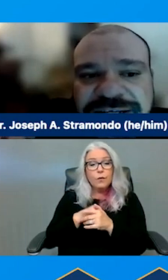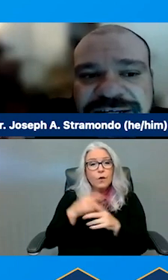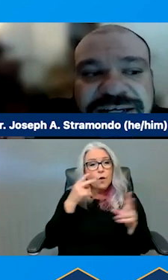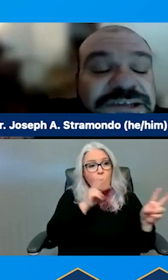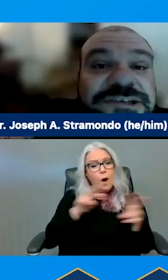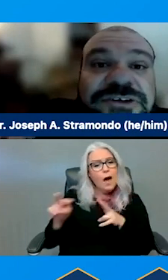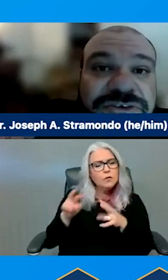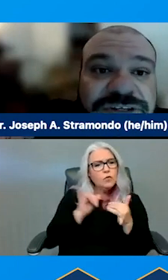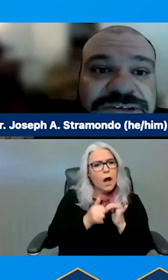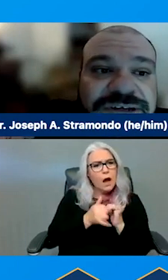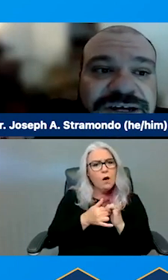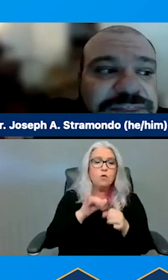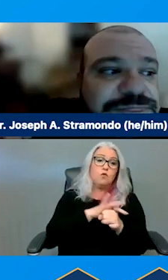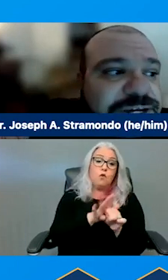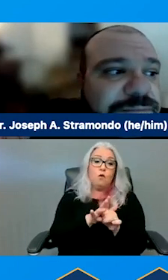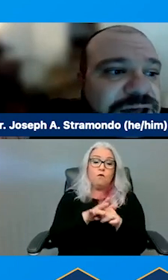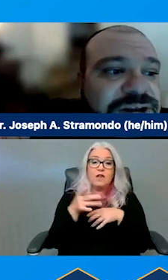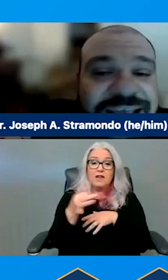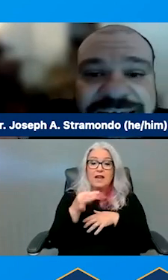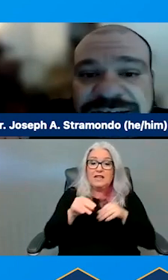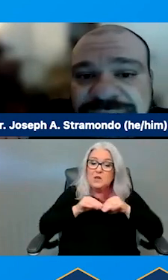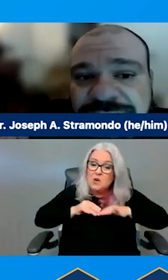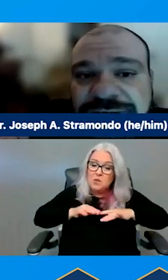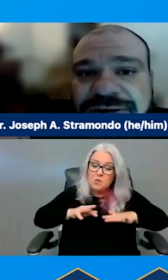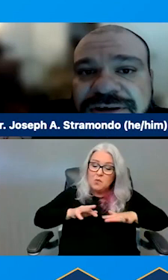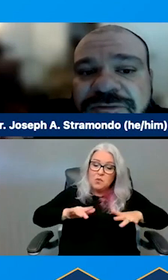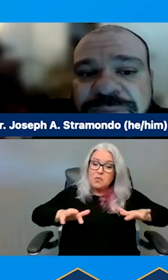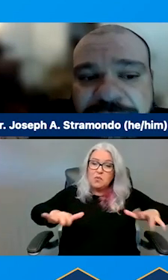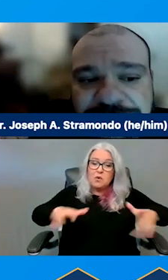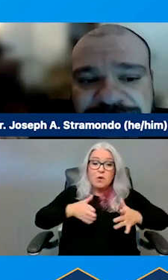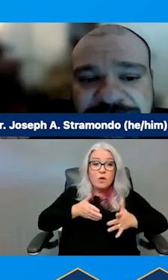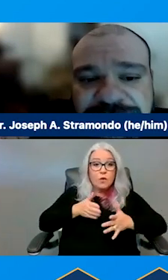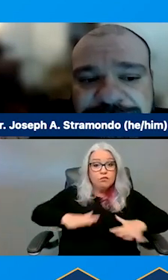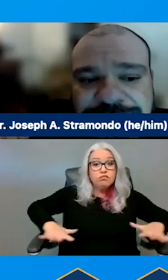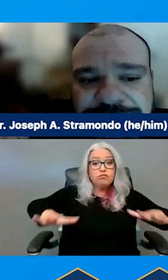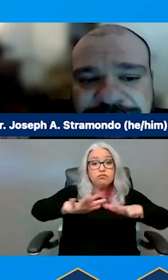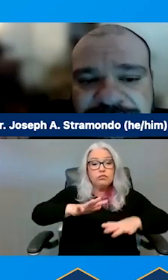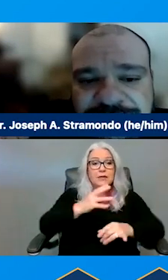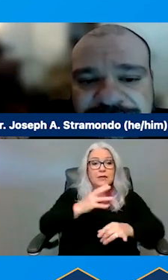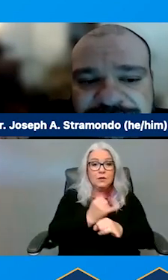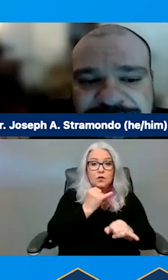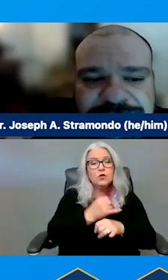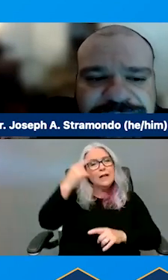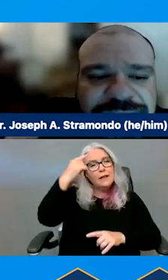virus spread in institutions. And thinking about it as a matter of power disparity.